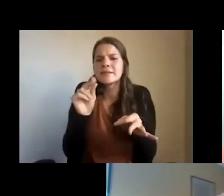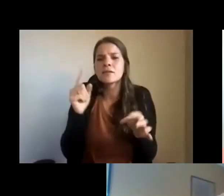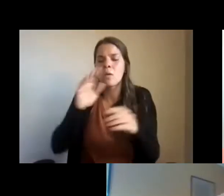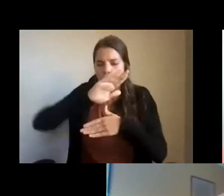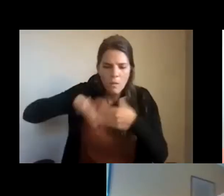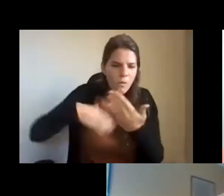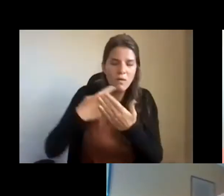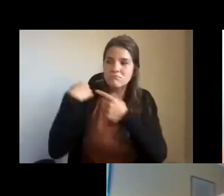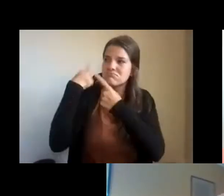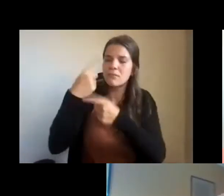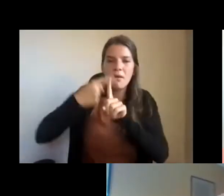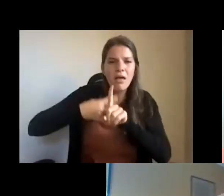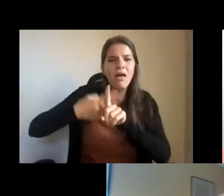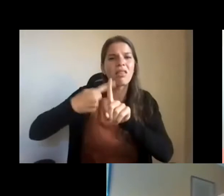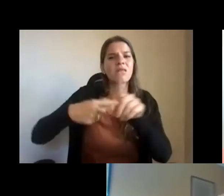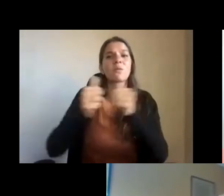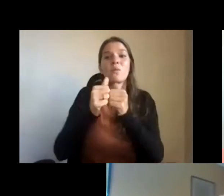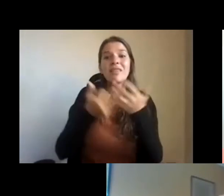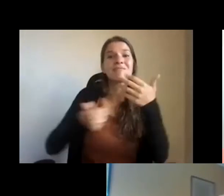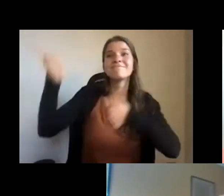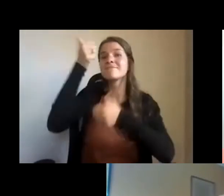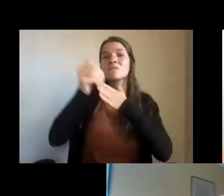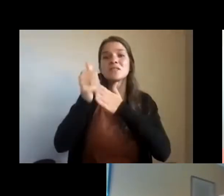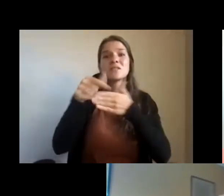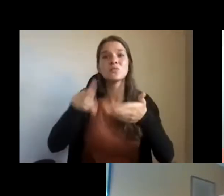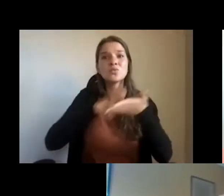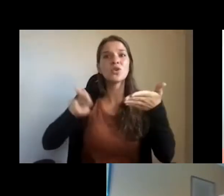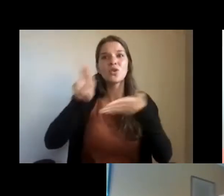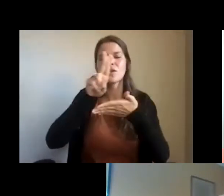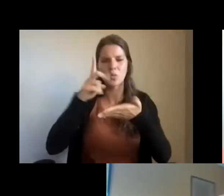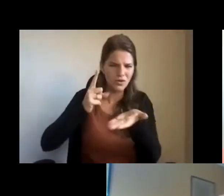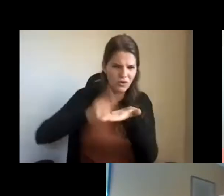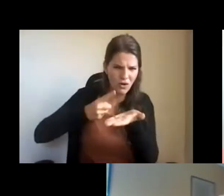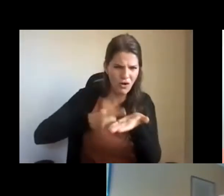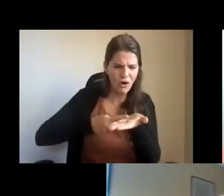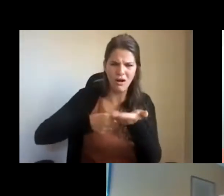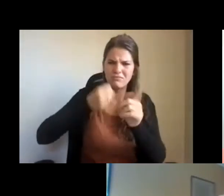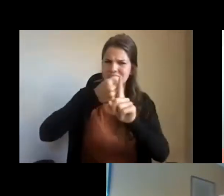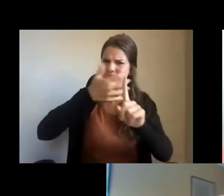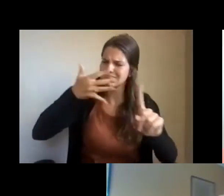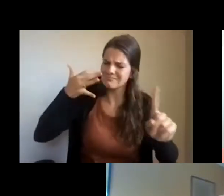team at the University really talked about this at length. We talked with different